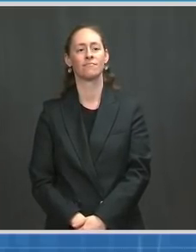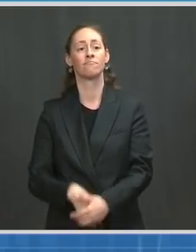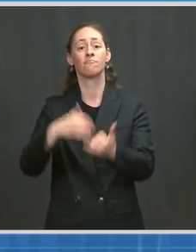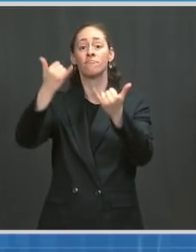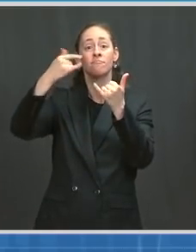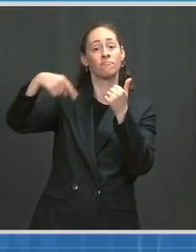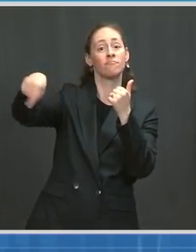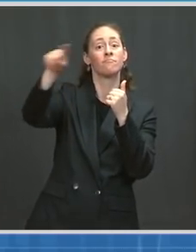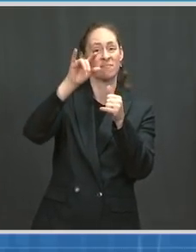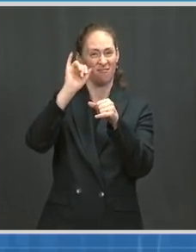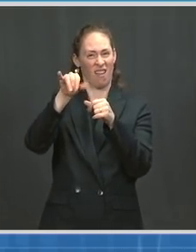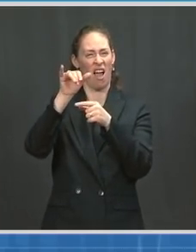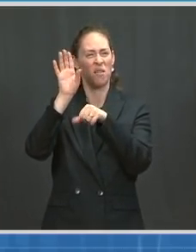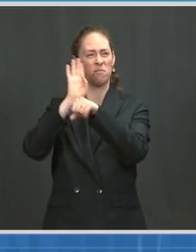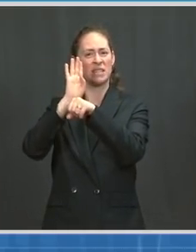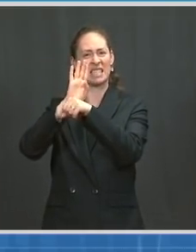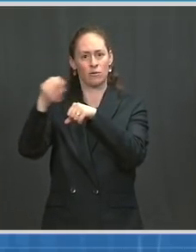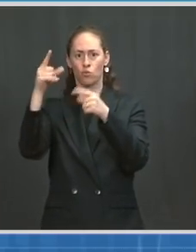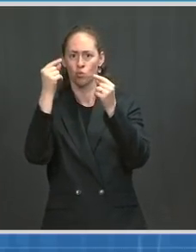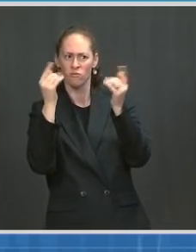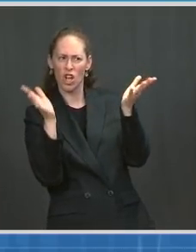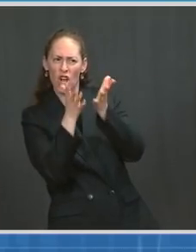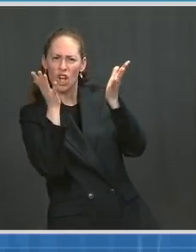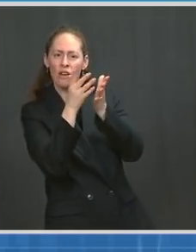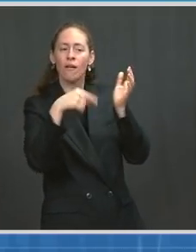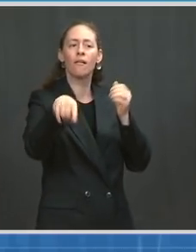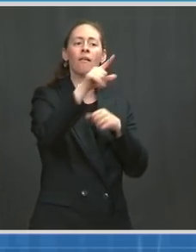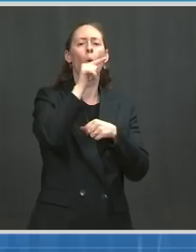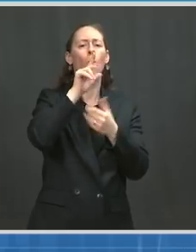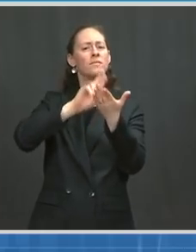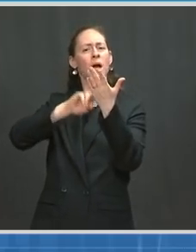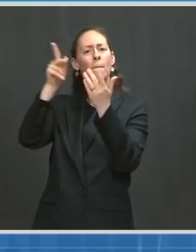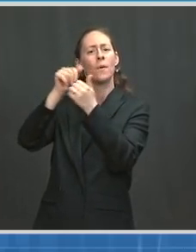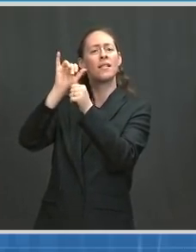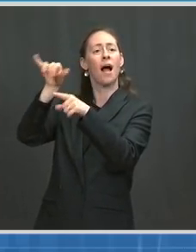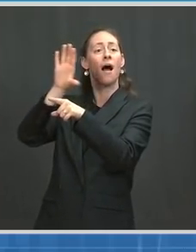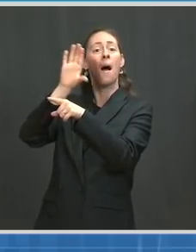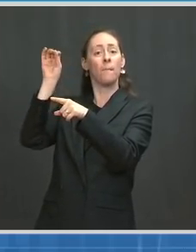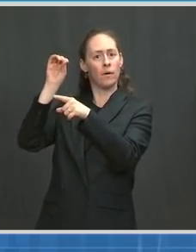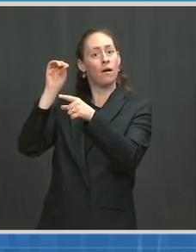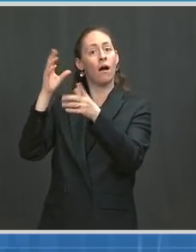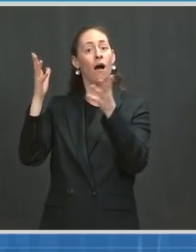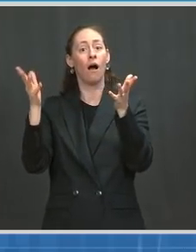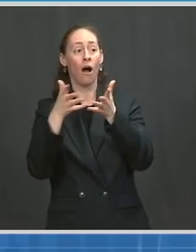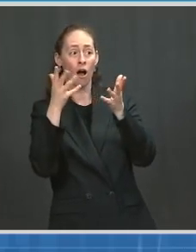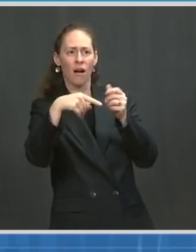and help people with that univer- -- help people meet people who have that universally attractive quality: